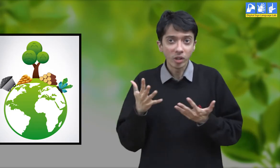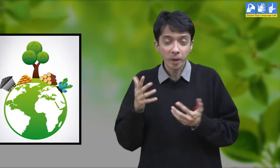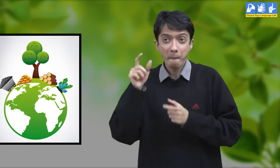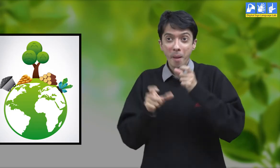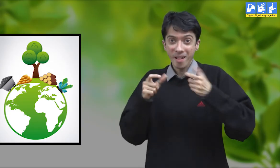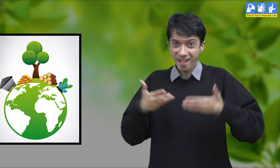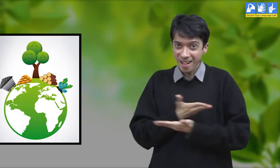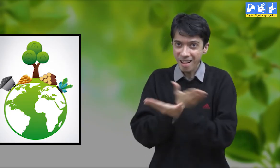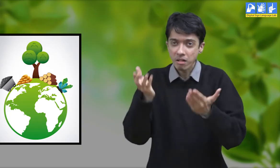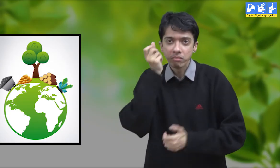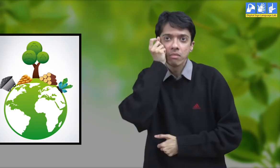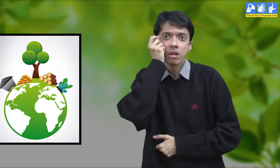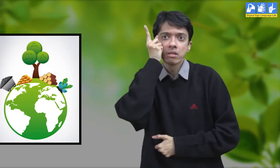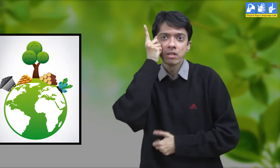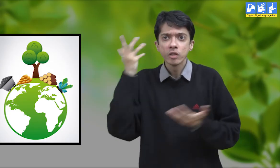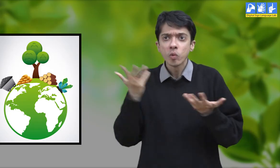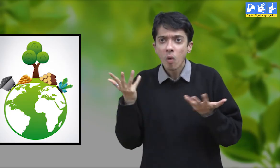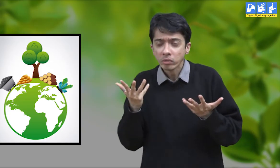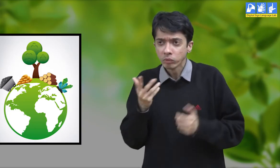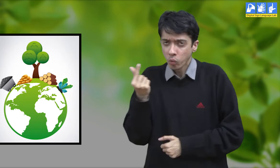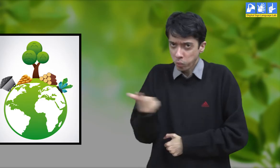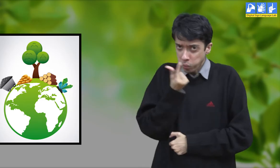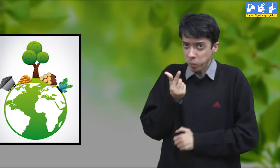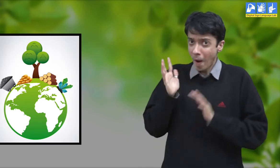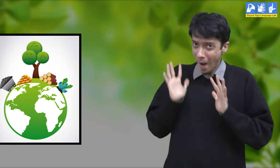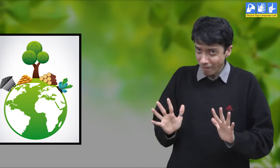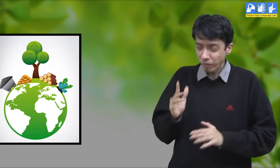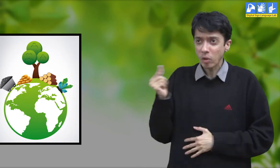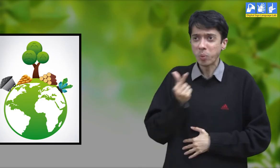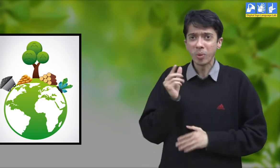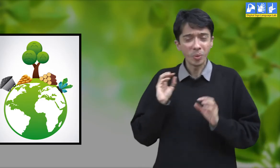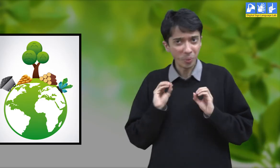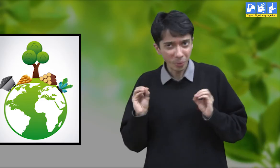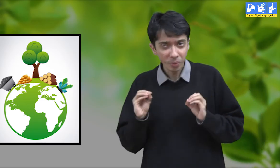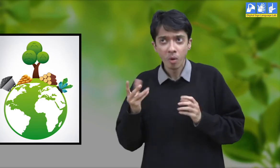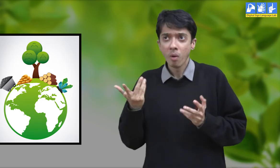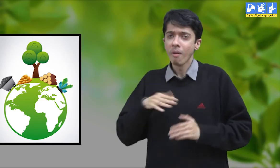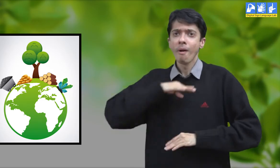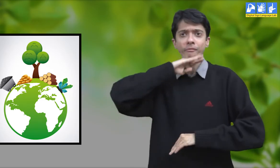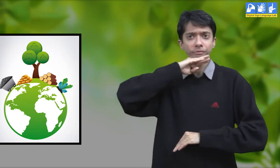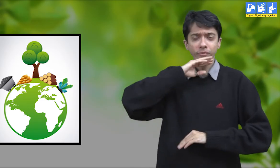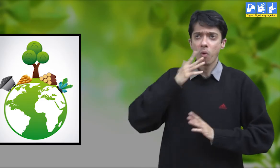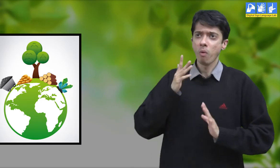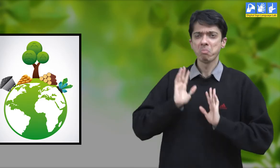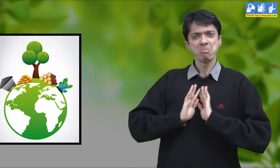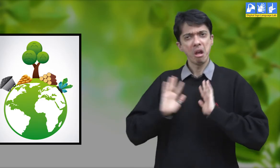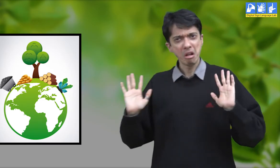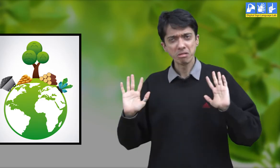So it is important for us to understand that how natural resources are important for us and